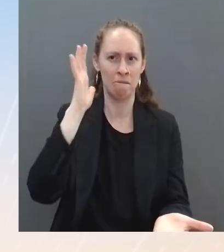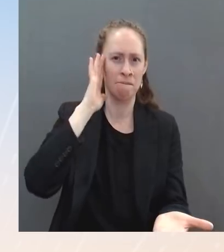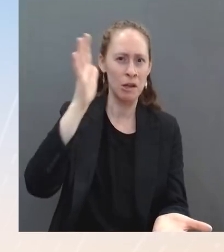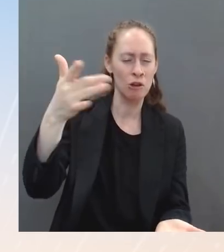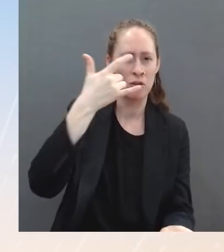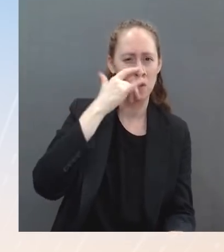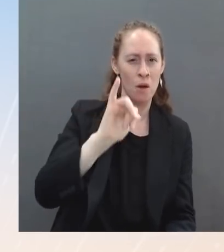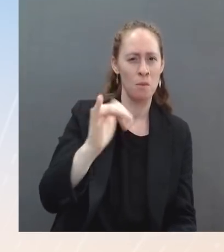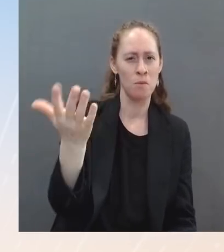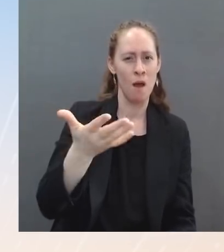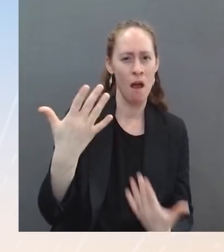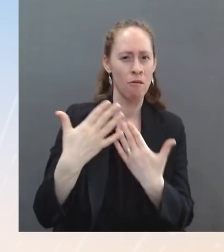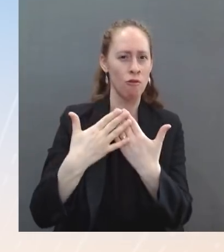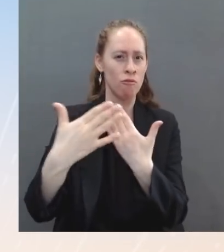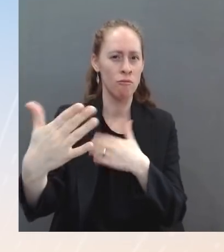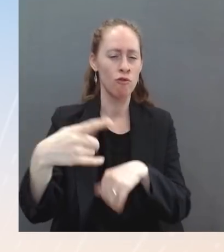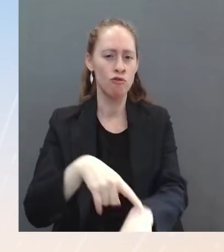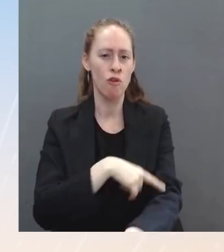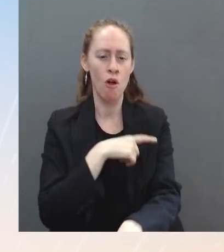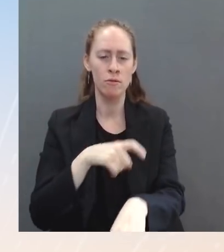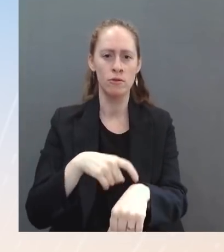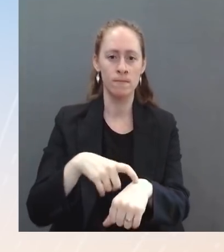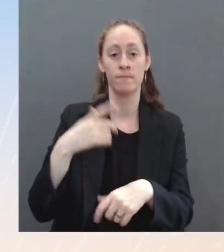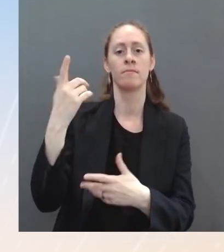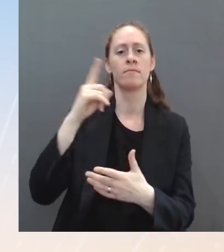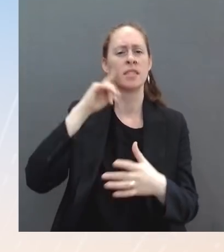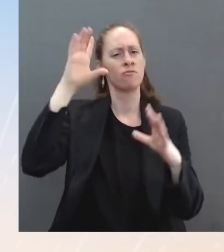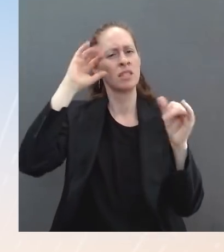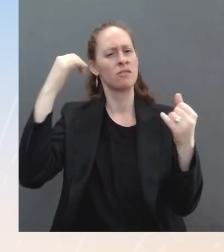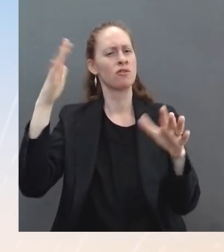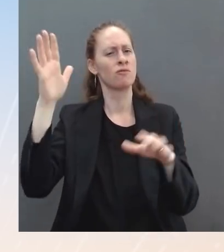This ultimately shows that dependence on fossil fuels,